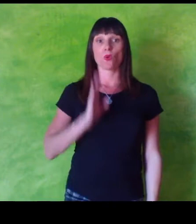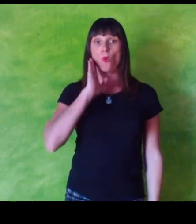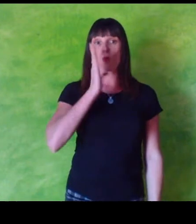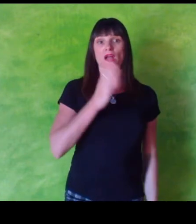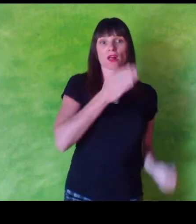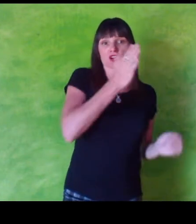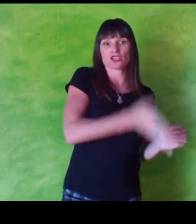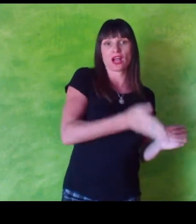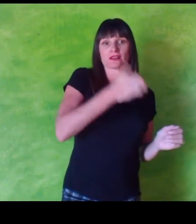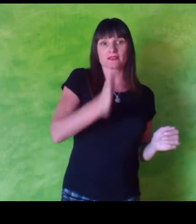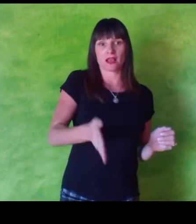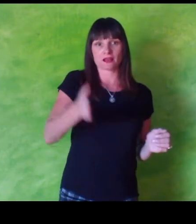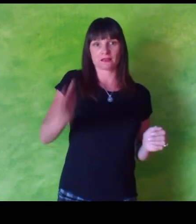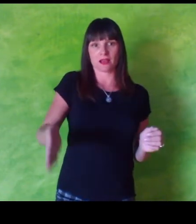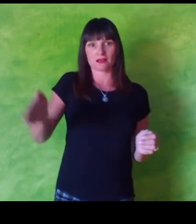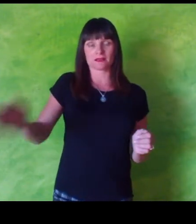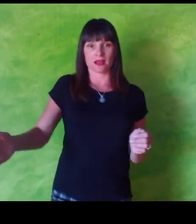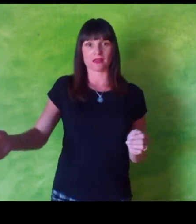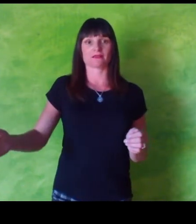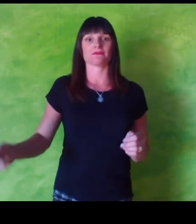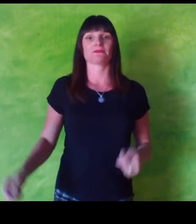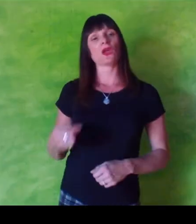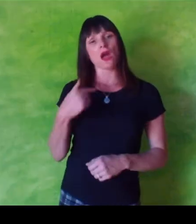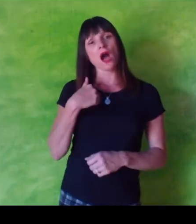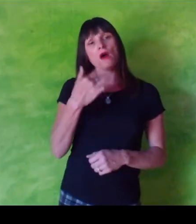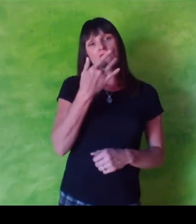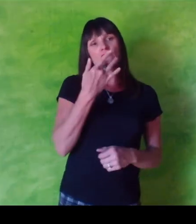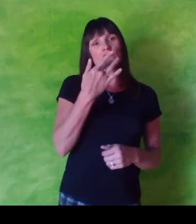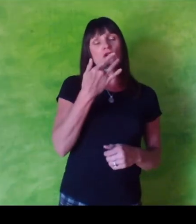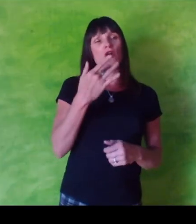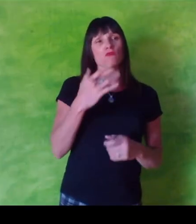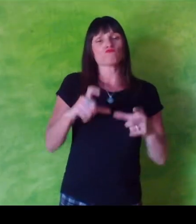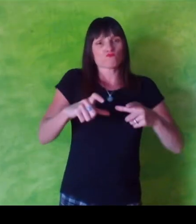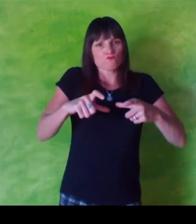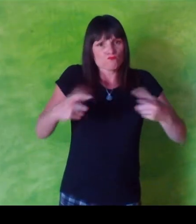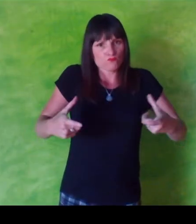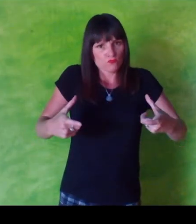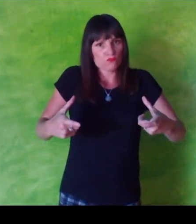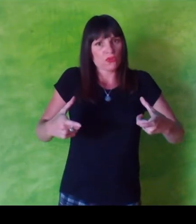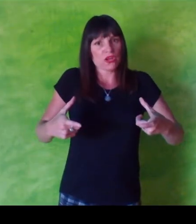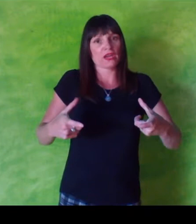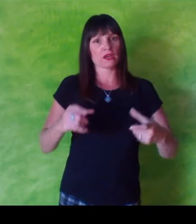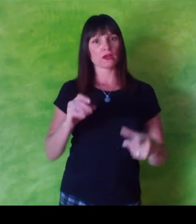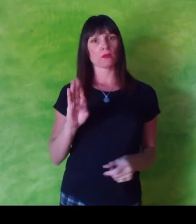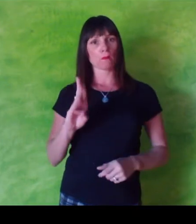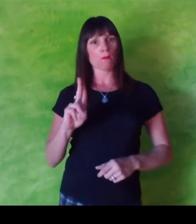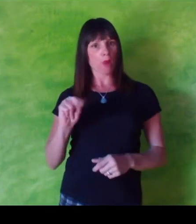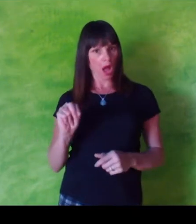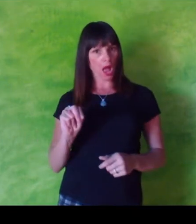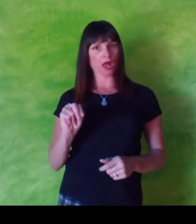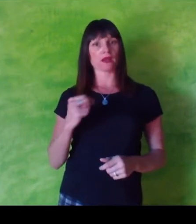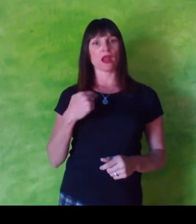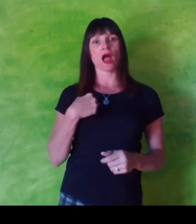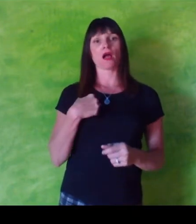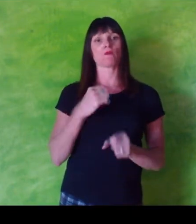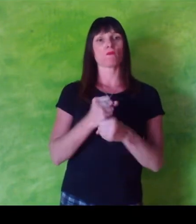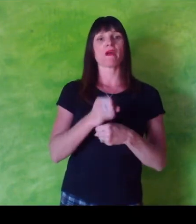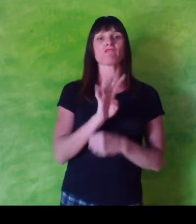I like mine a little bit bigger so I'm gonna make hamburger bun size so I'm only going to make